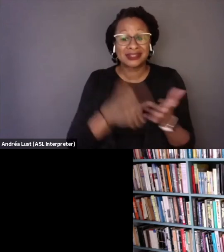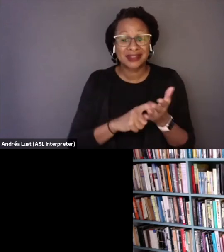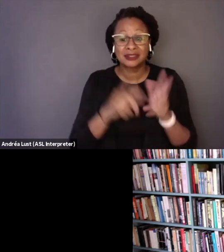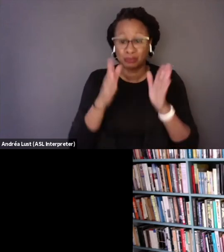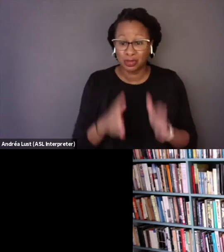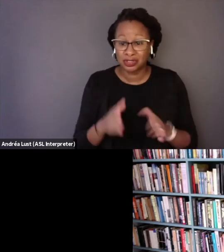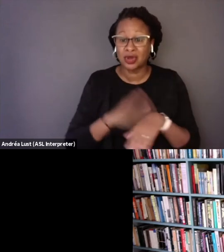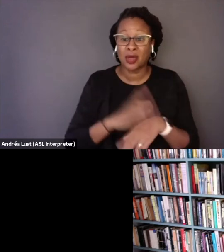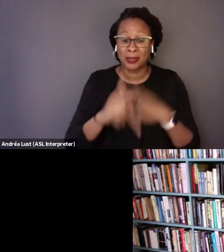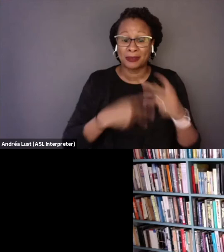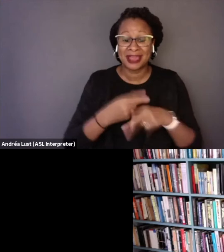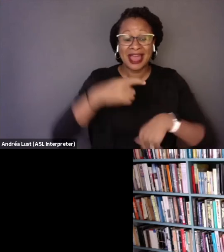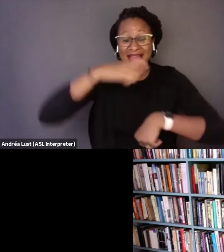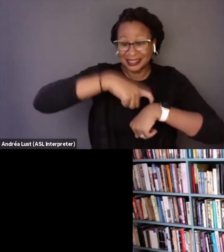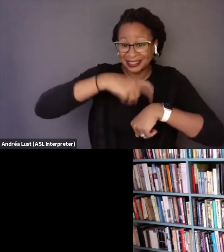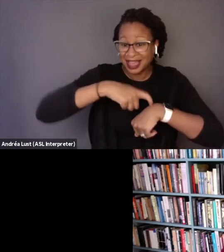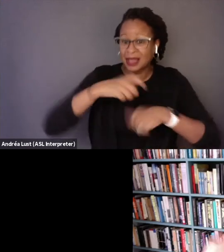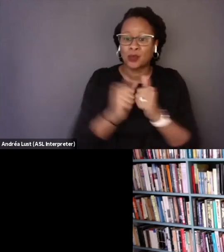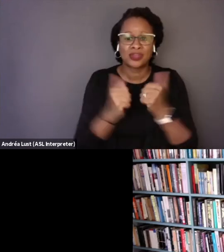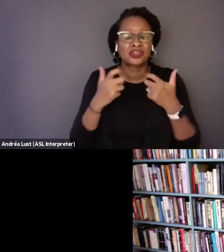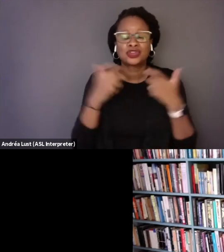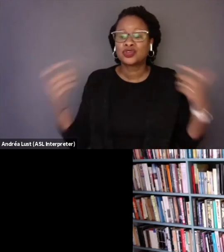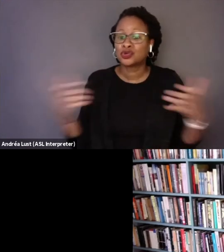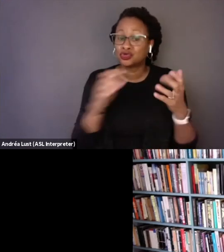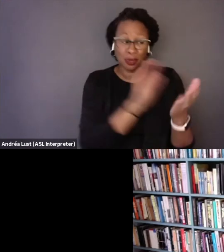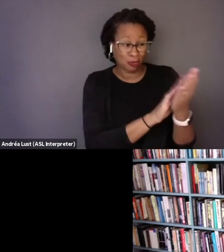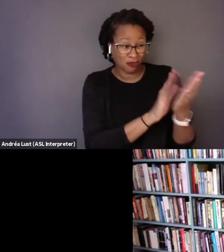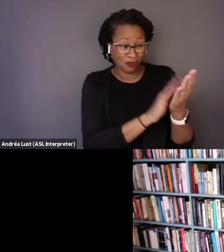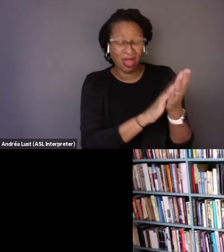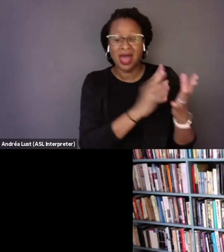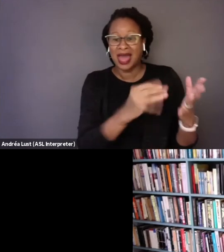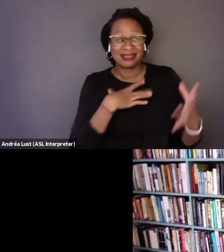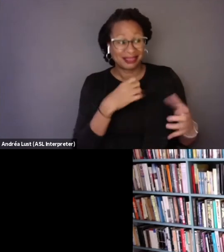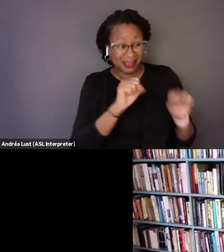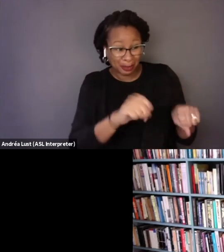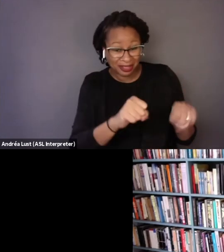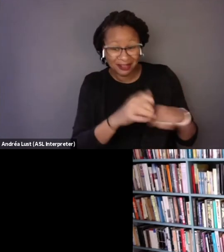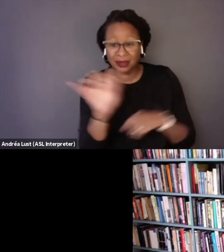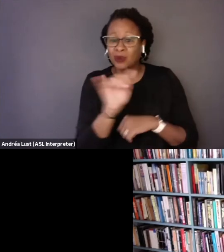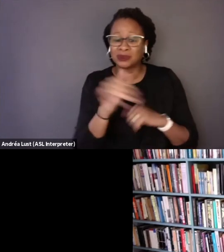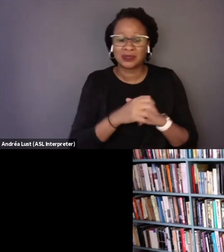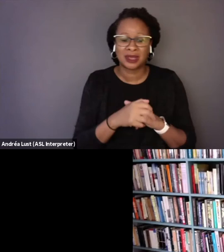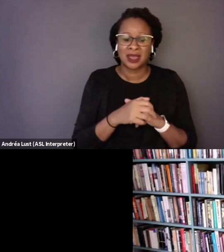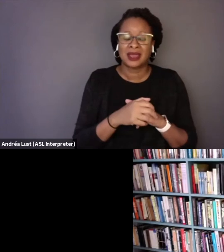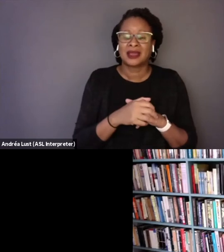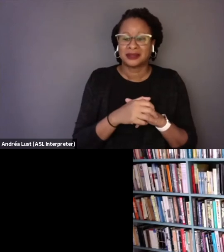and with huge approval and favorability and likeability, was sound the alarm